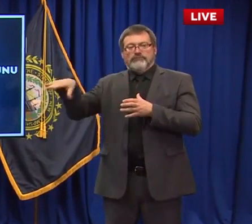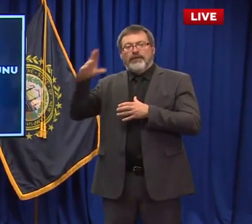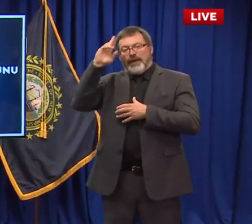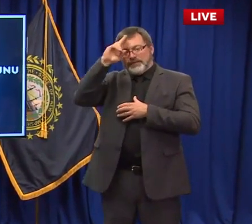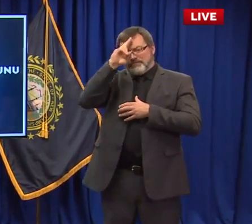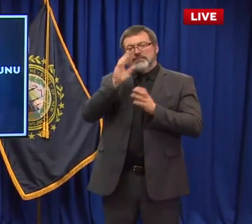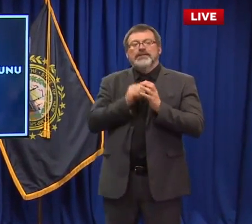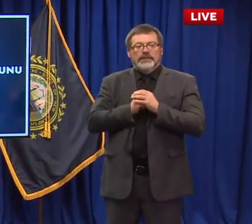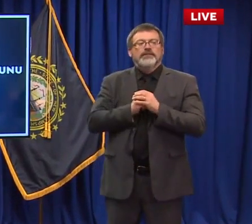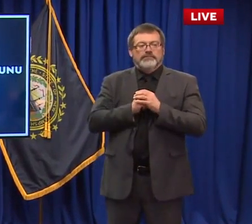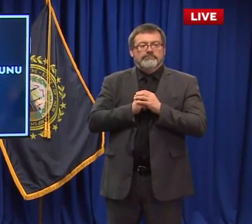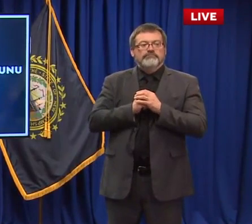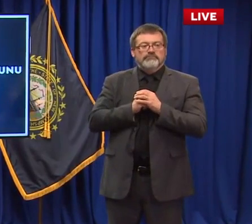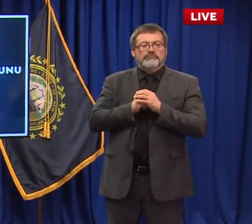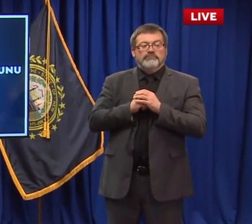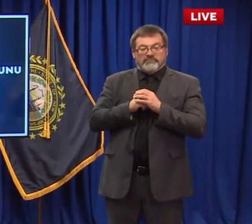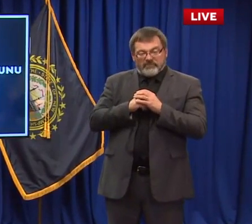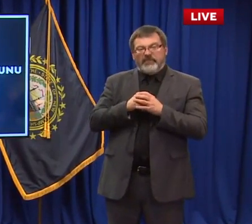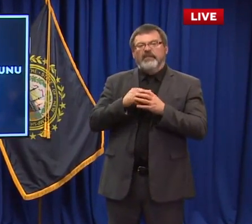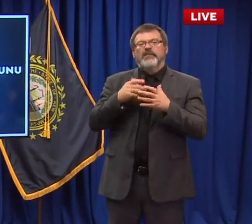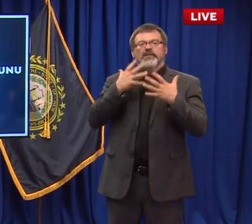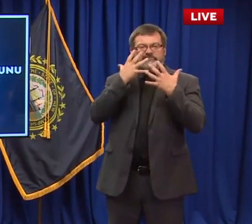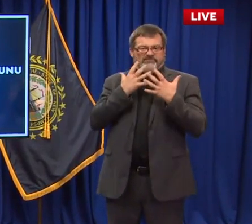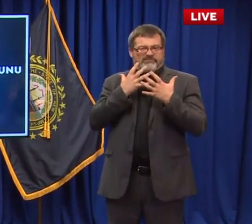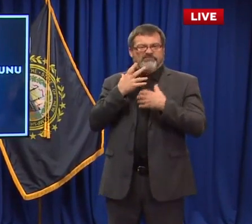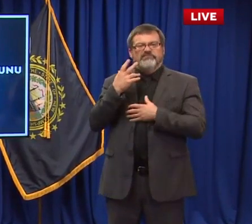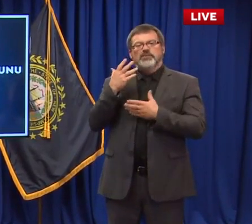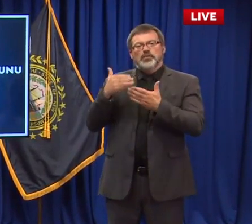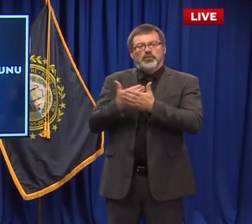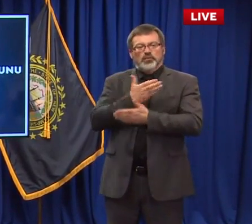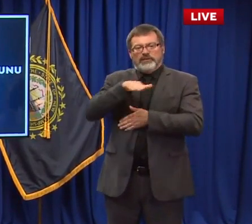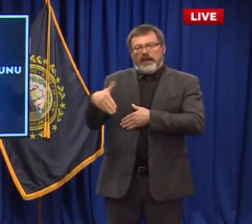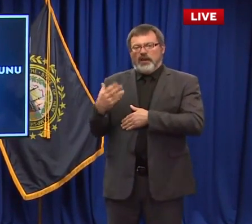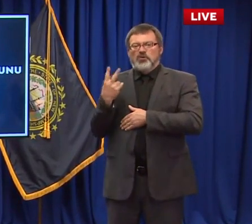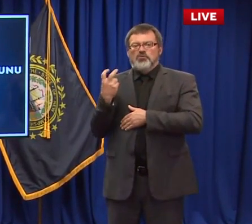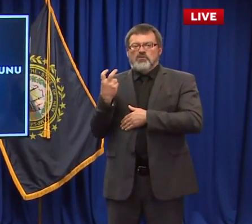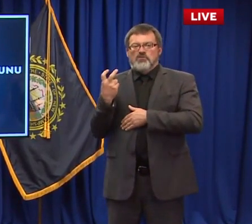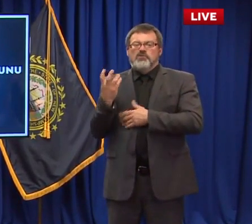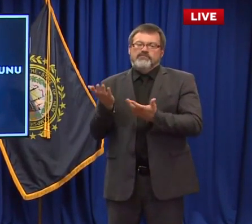TWO NEW DEATHS, BOTH RELATED TO LONG-TERM CARE FACILITIES.